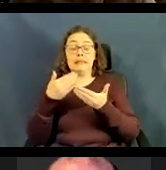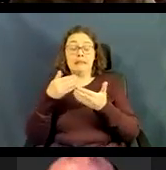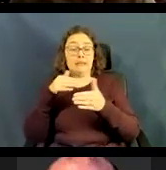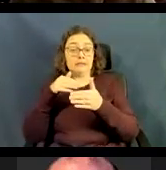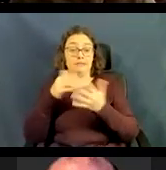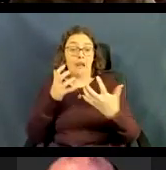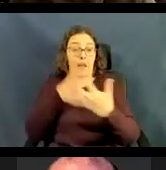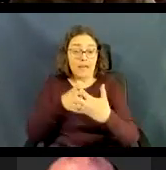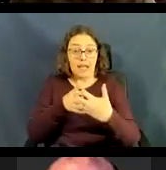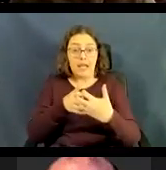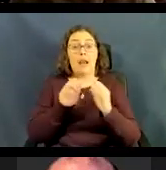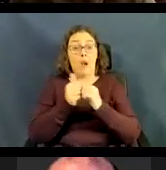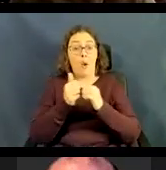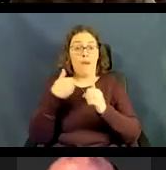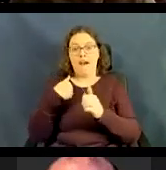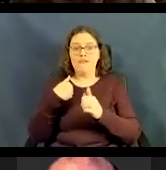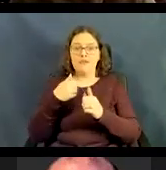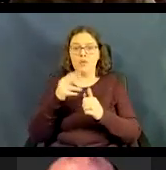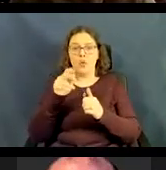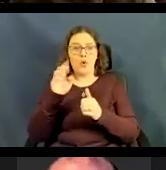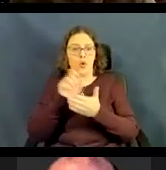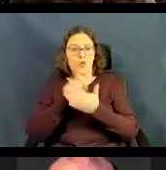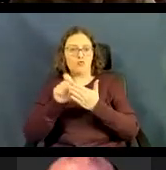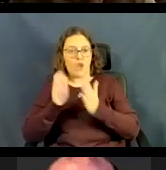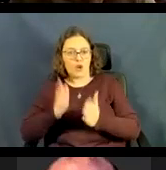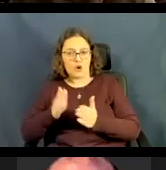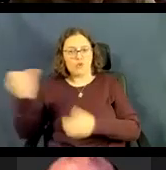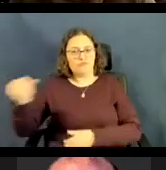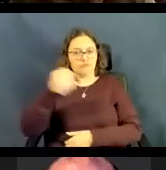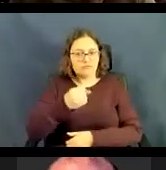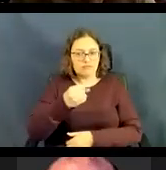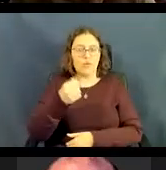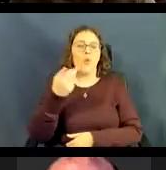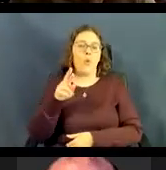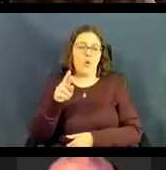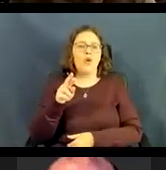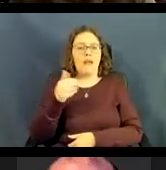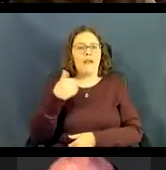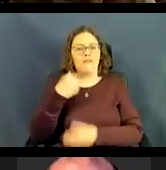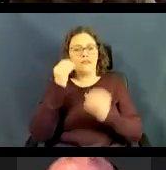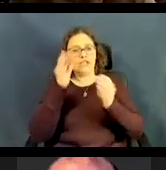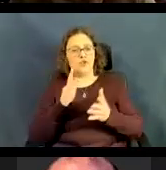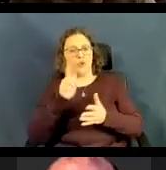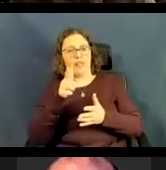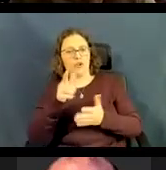Simply type in the name of the portfolio you are creating. And after you do that, you are going to make sure the entire site but 10 is selected.